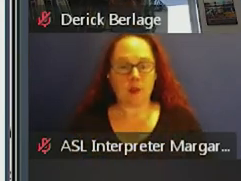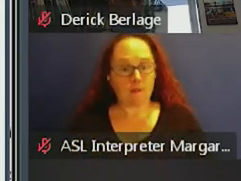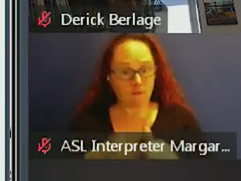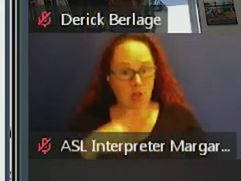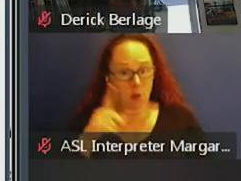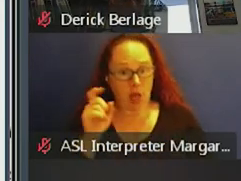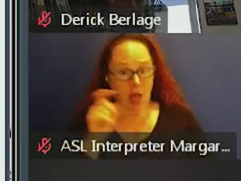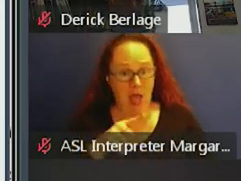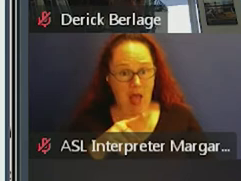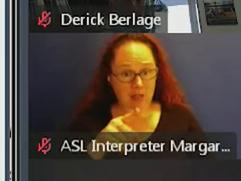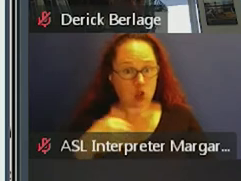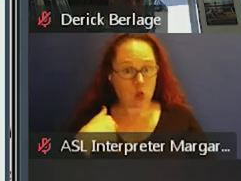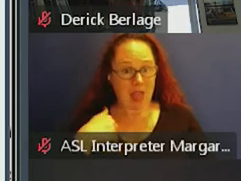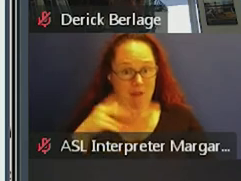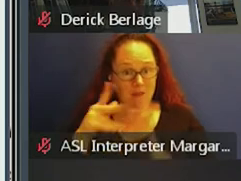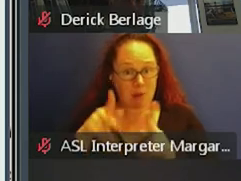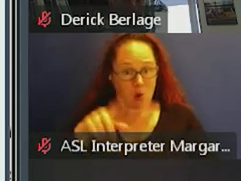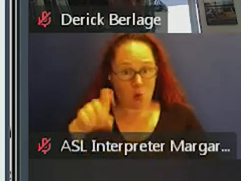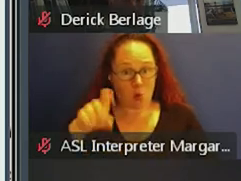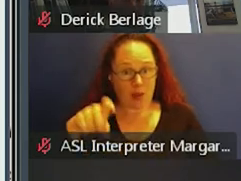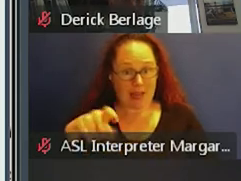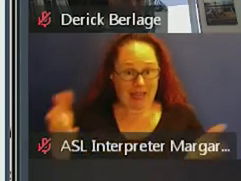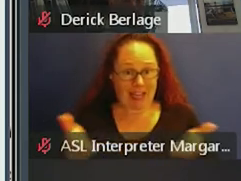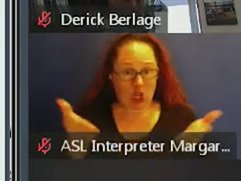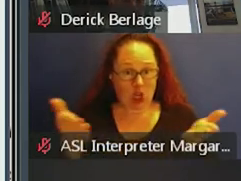parties that we need. Who've signed up Bobby Ray.